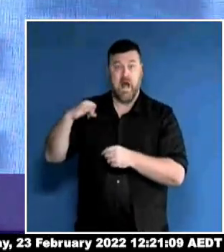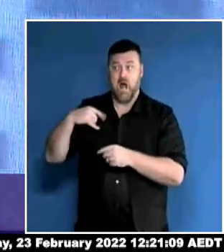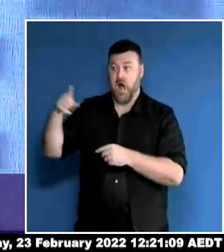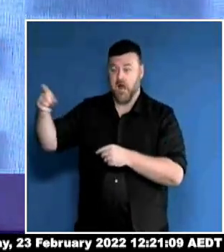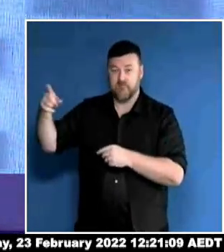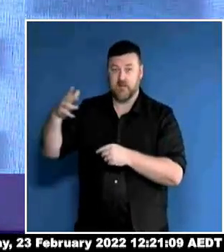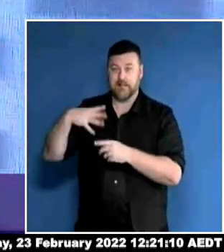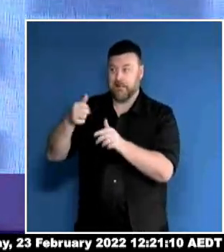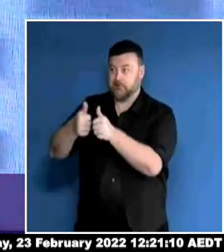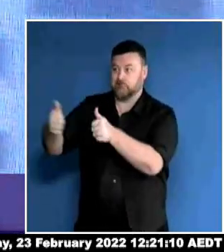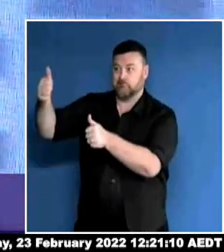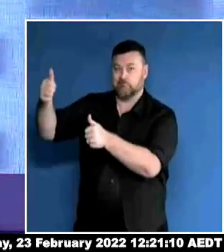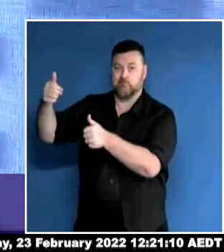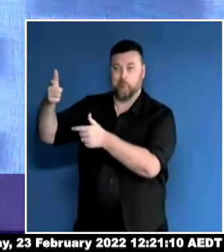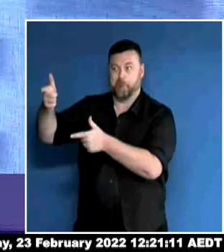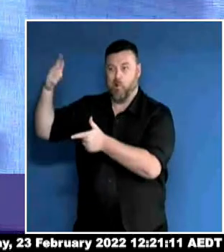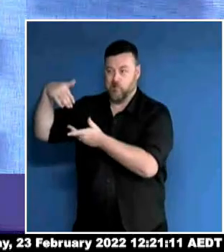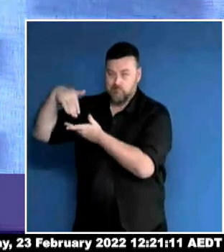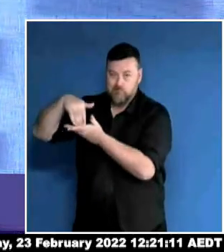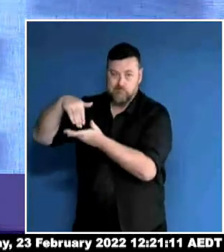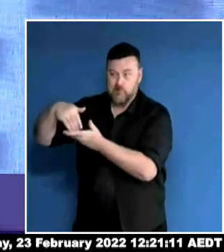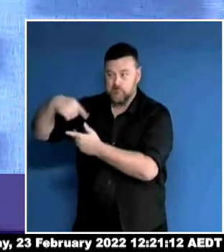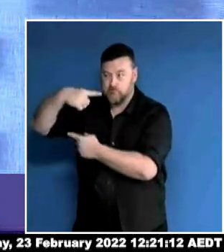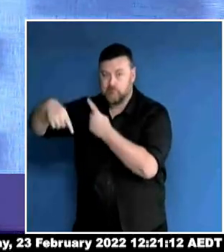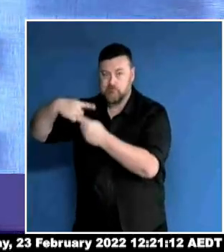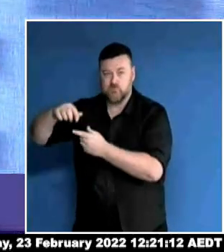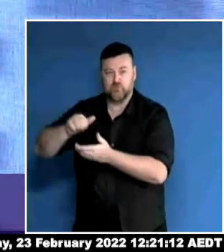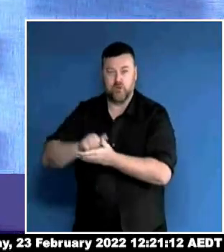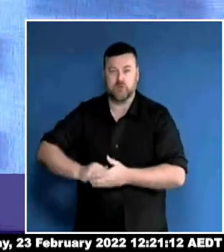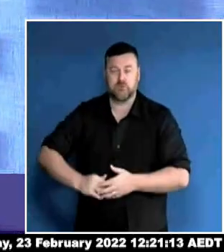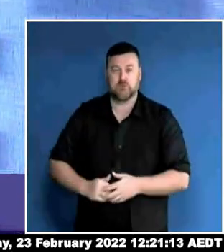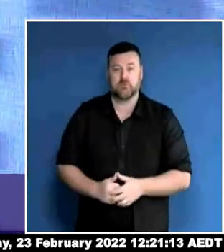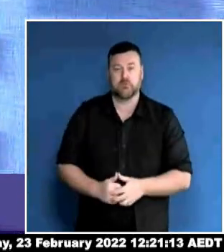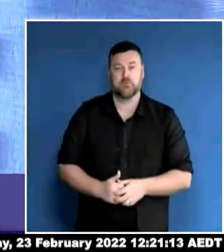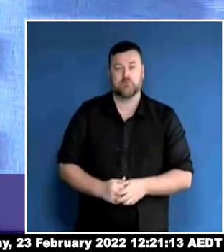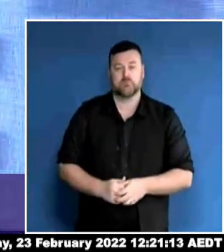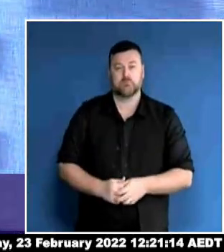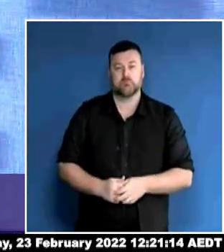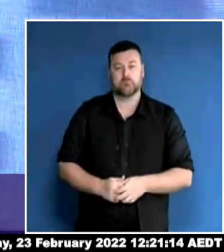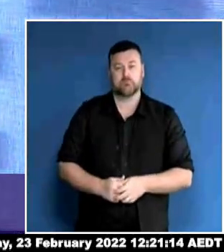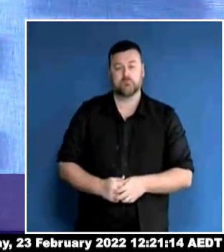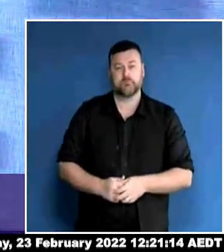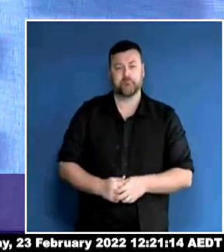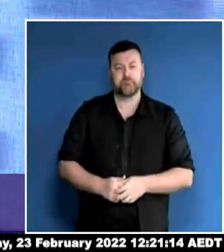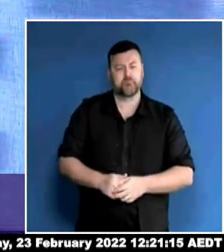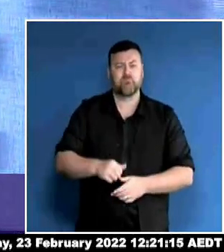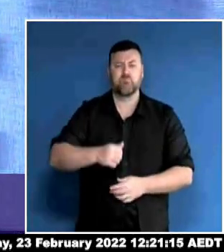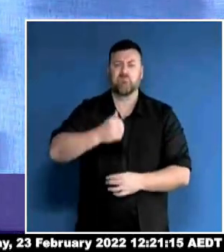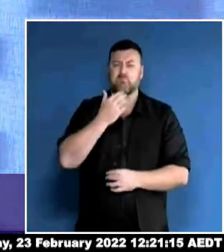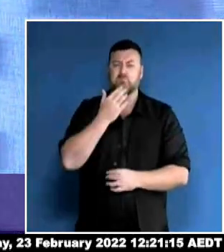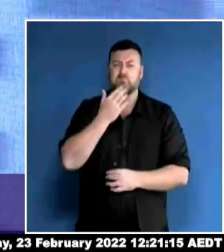Can you just very briefly indicate some ways that you think that those support workers